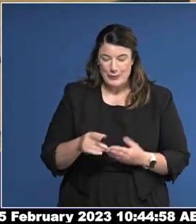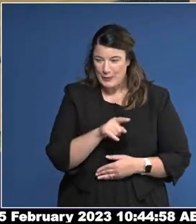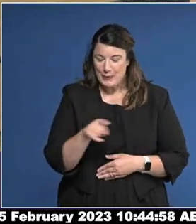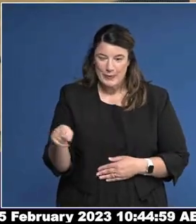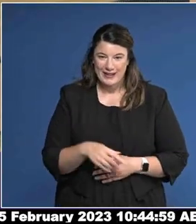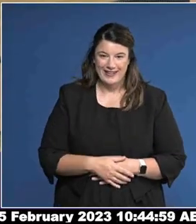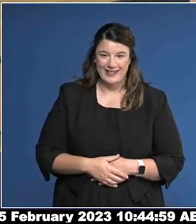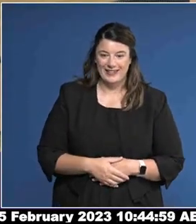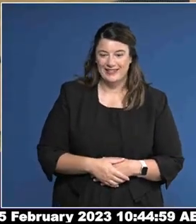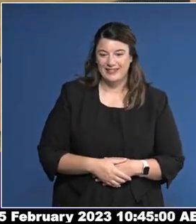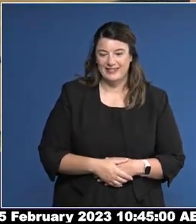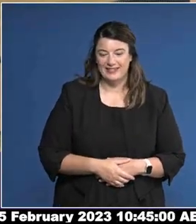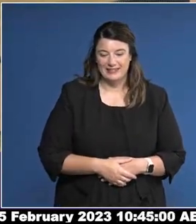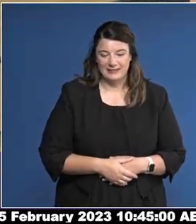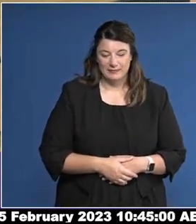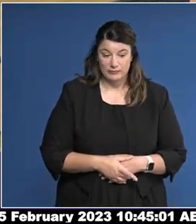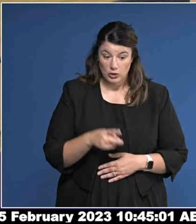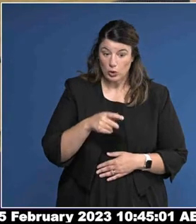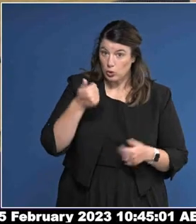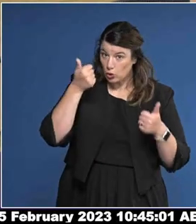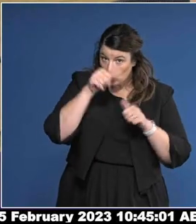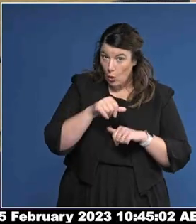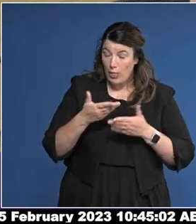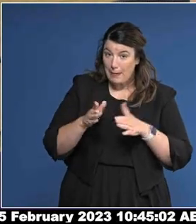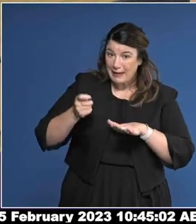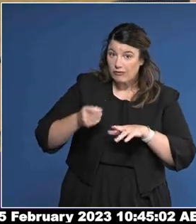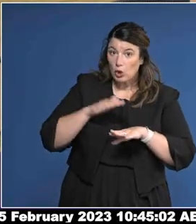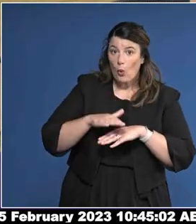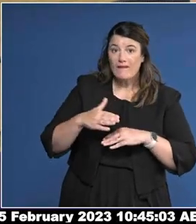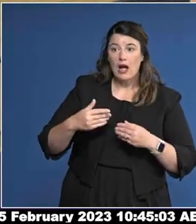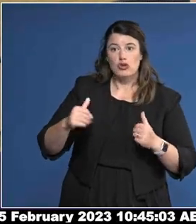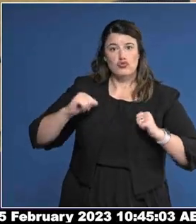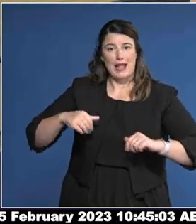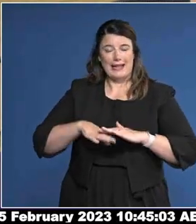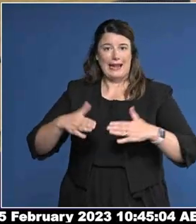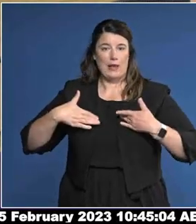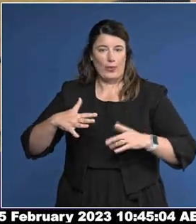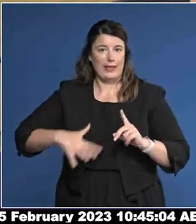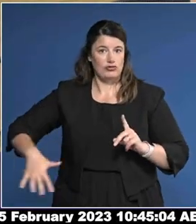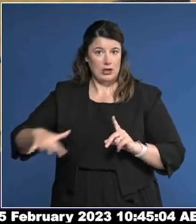are you familiar with - let me put it to you this way: is - when the Royal Commission